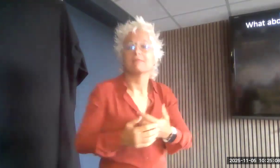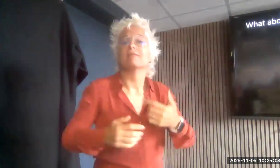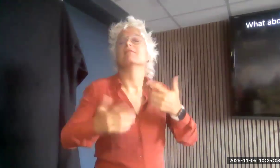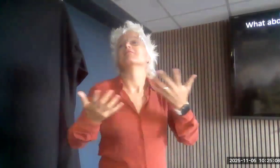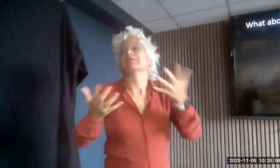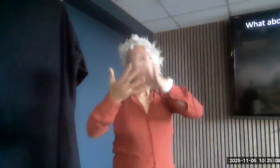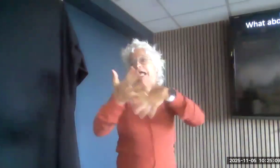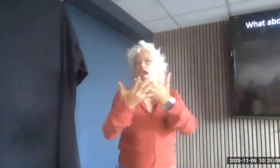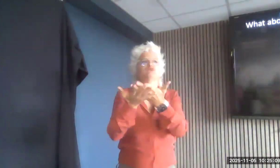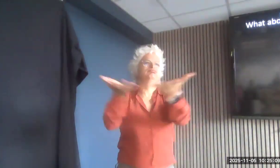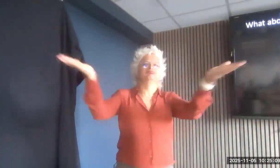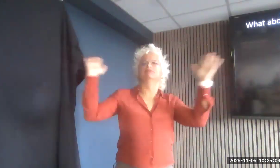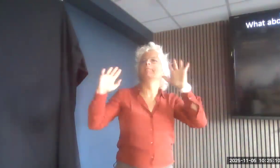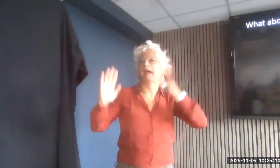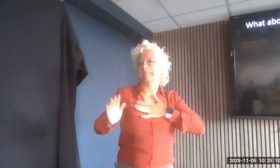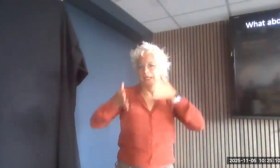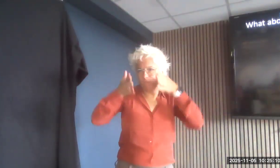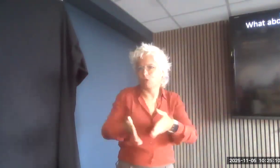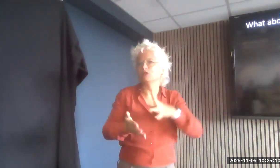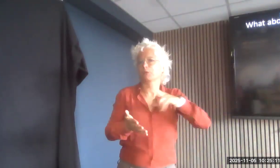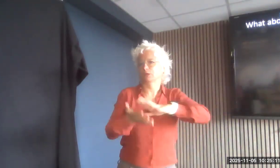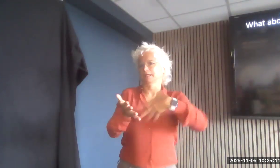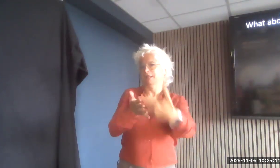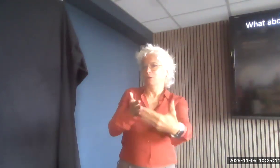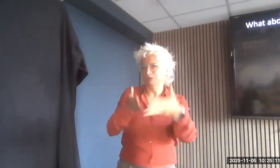So I wanted to think about portuguese, sign language.